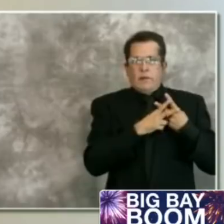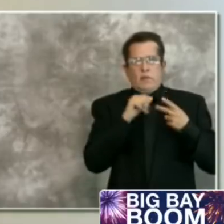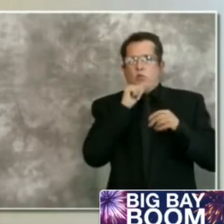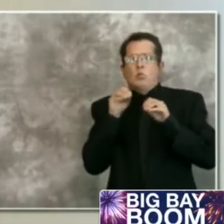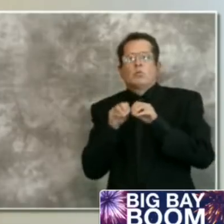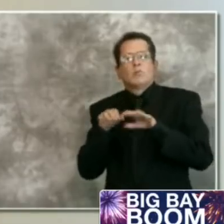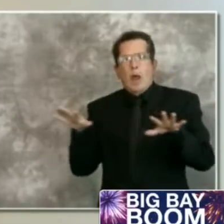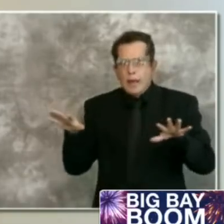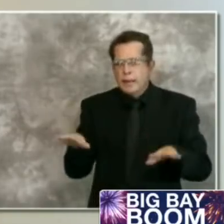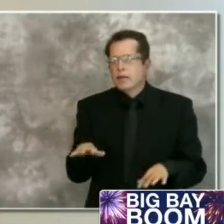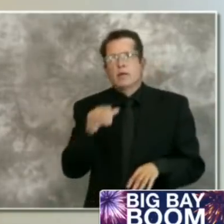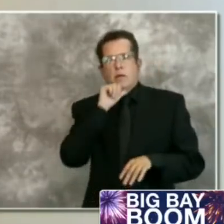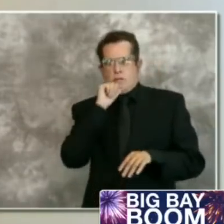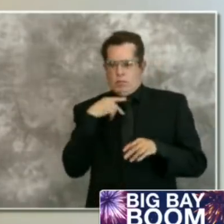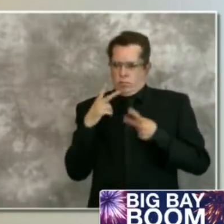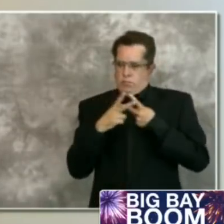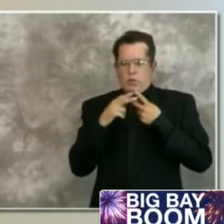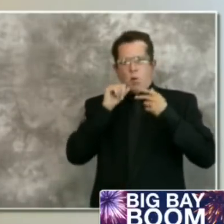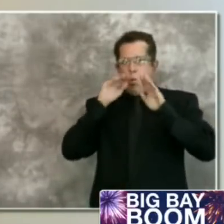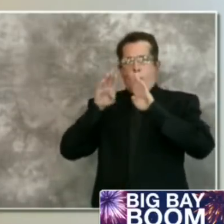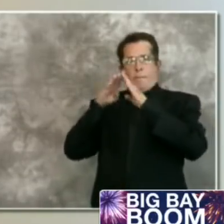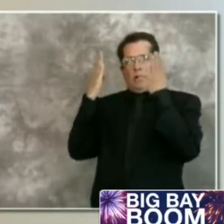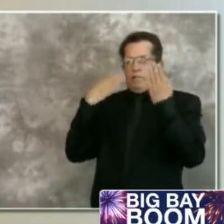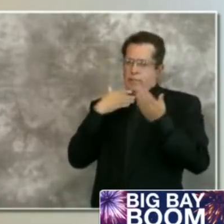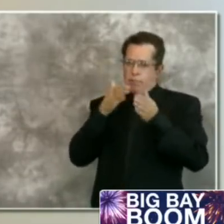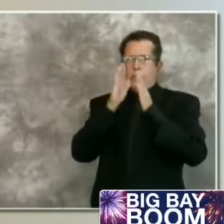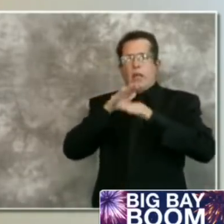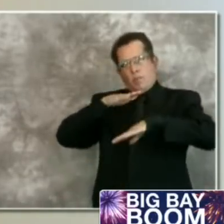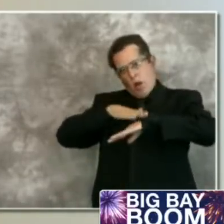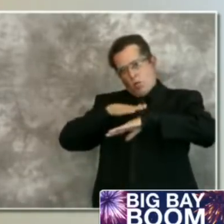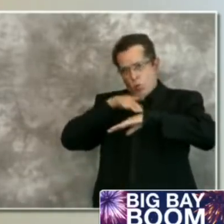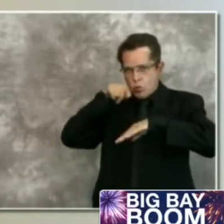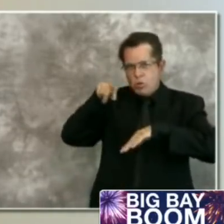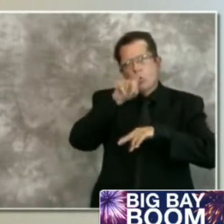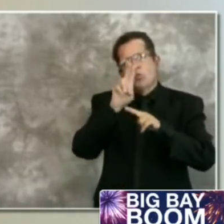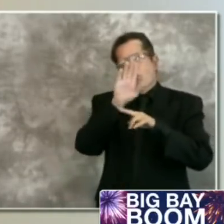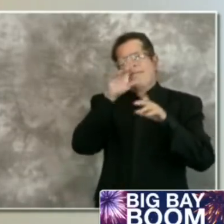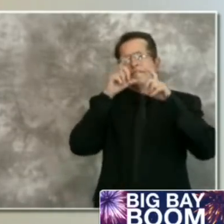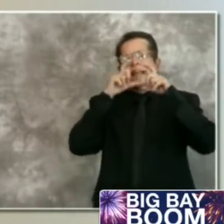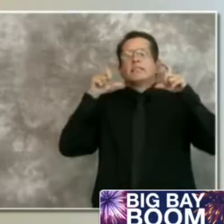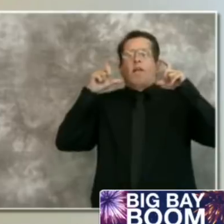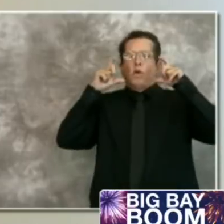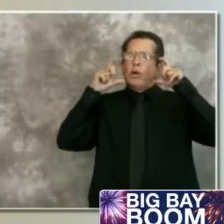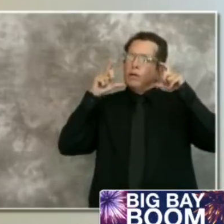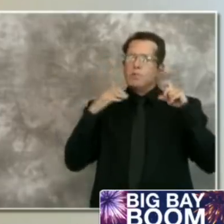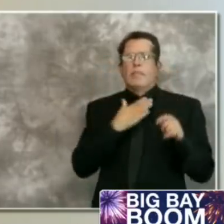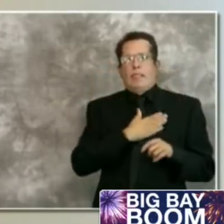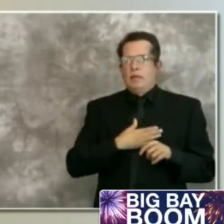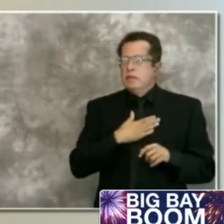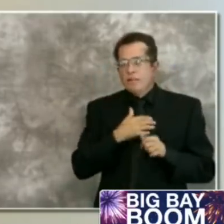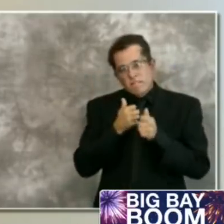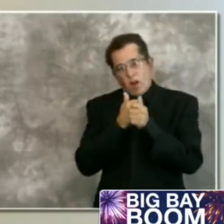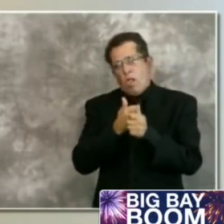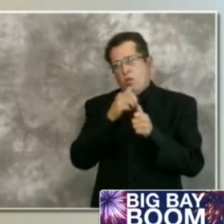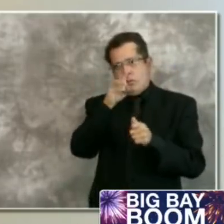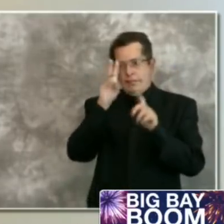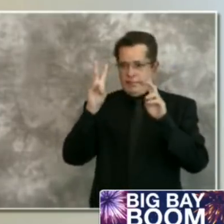DAY BEING DEFIANT A WIFE TO SUPPORT. IT'S IMPORTANT TO PRESERVE WHY IT'S IMPORTANT TO PRESERVE OUR ABILITY. I